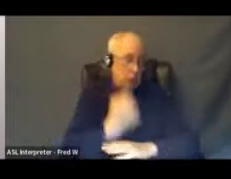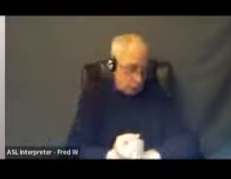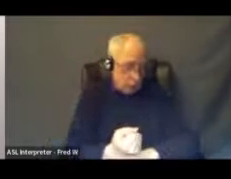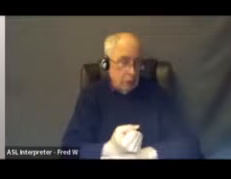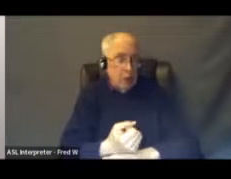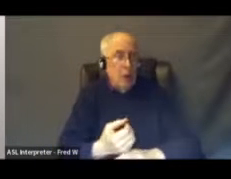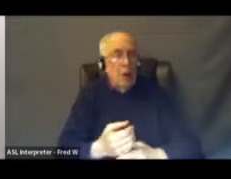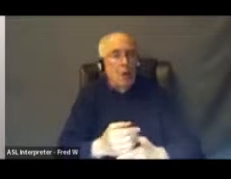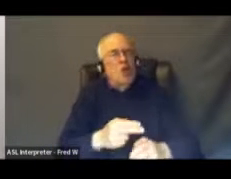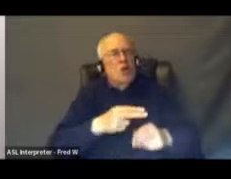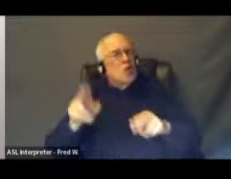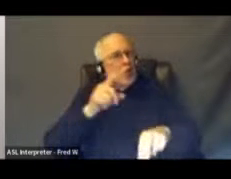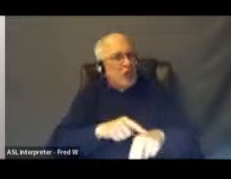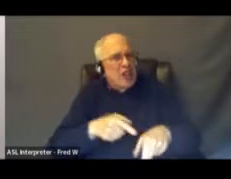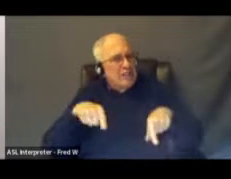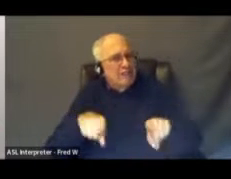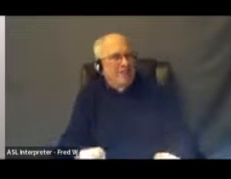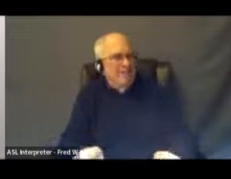amount of time, and the brain is really starting to struggle.